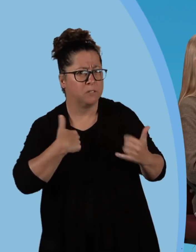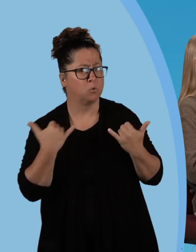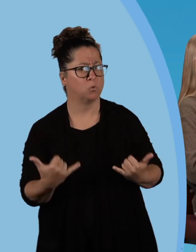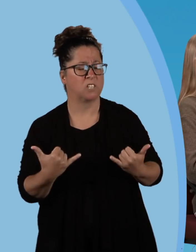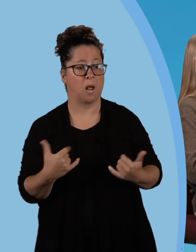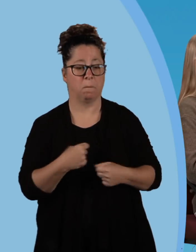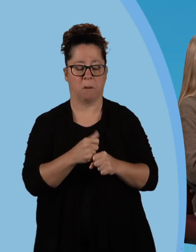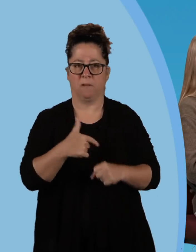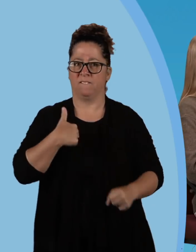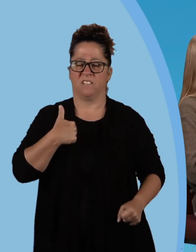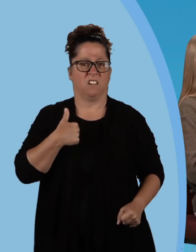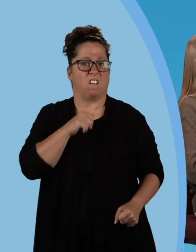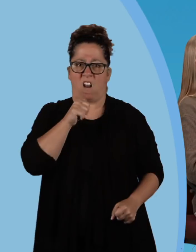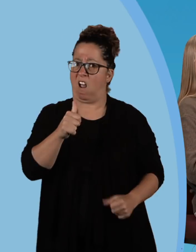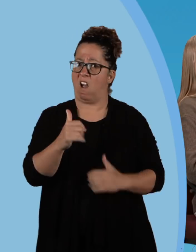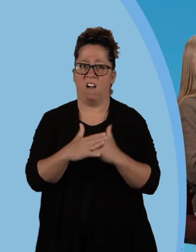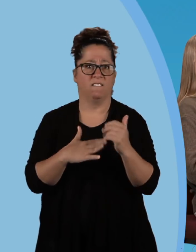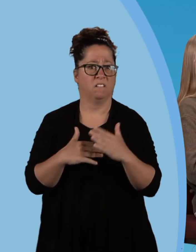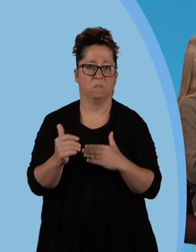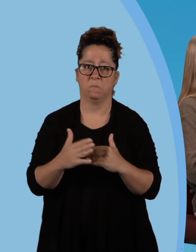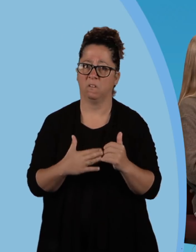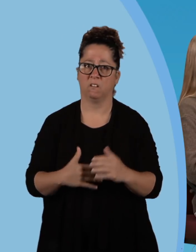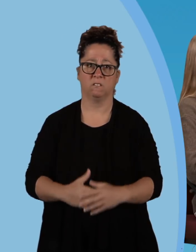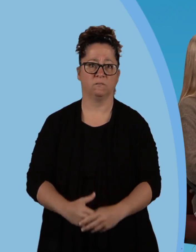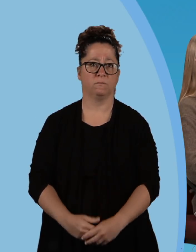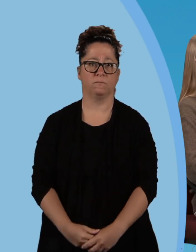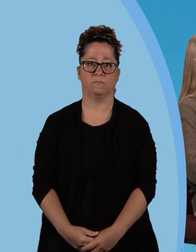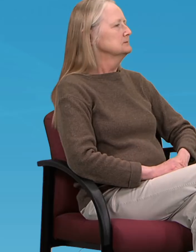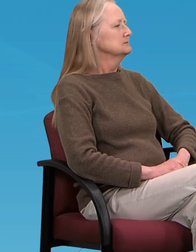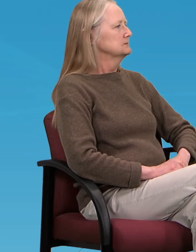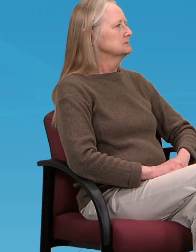that you shared with us that make me uncomfortable.